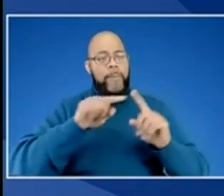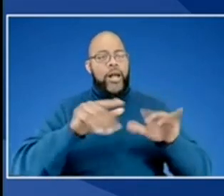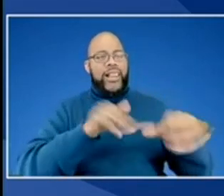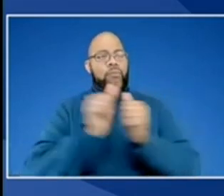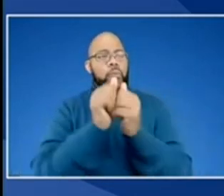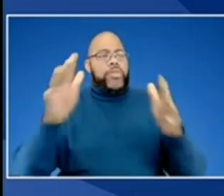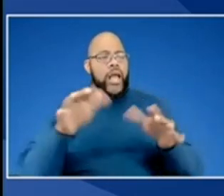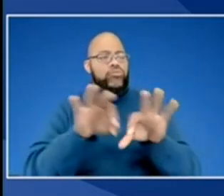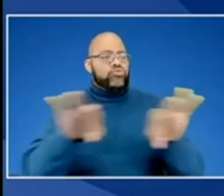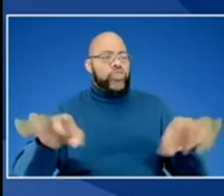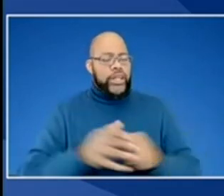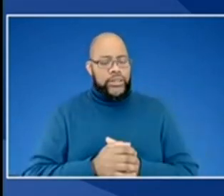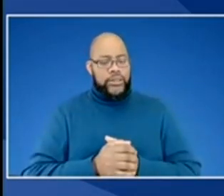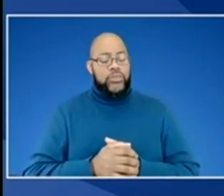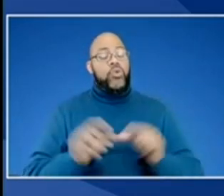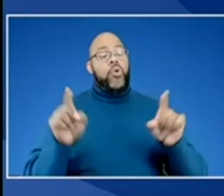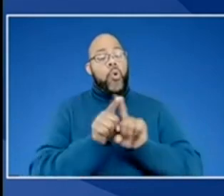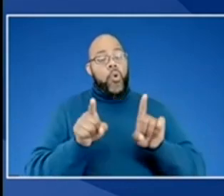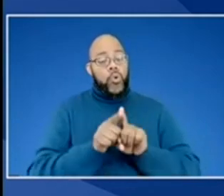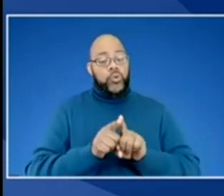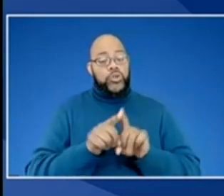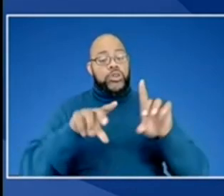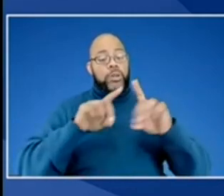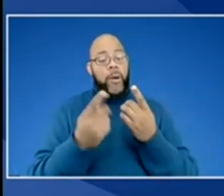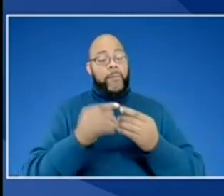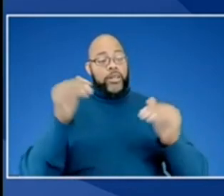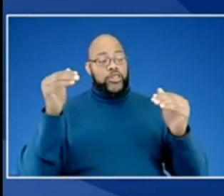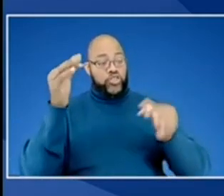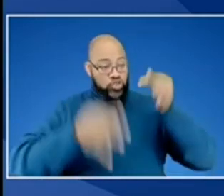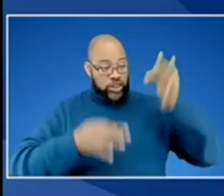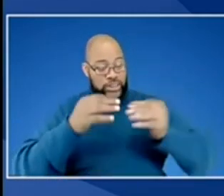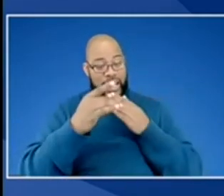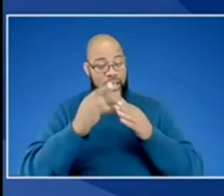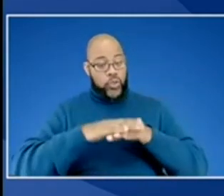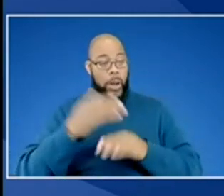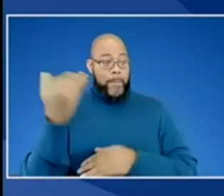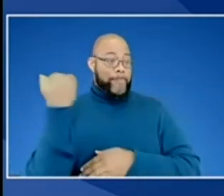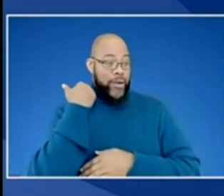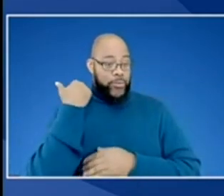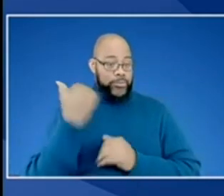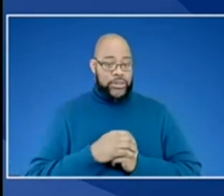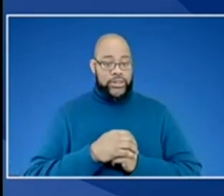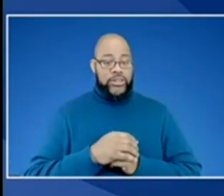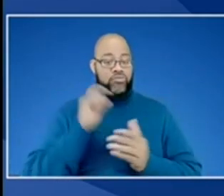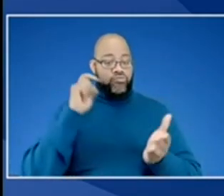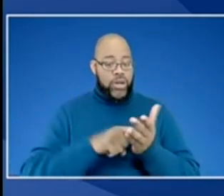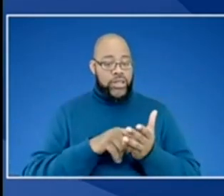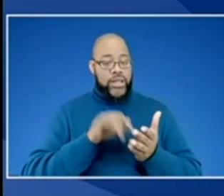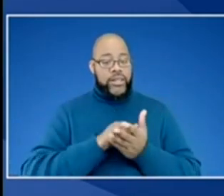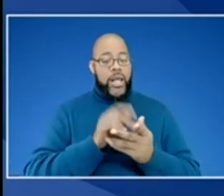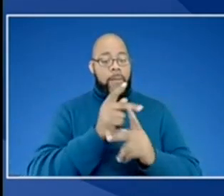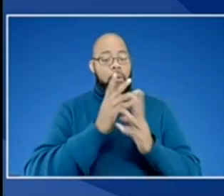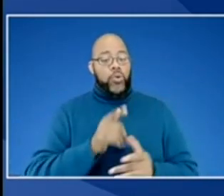Furthermore, recent Department of Justice guidance on bankruptcy claims recognizes that borrowers who take out loans for a